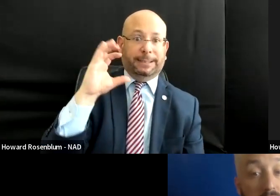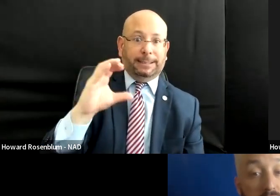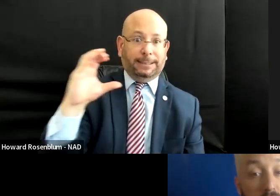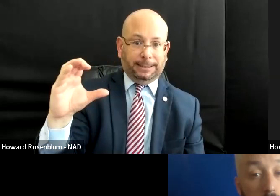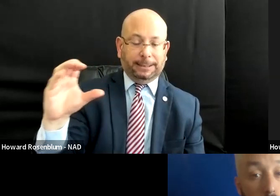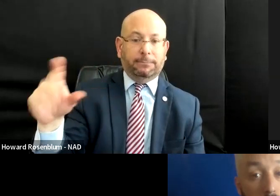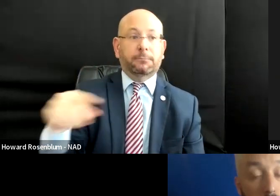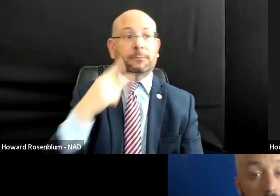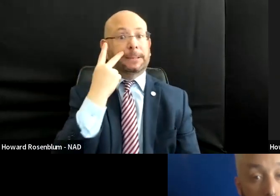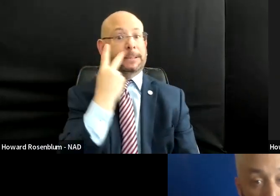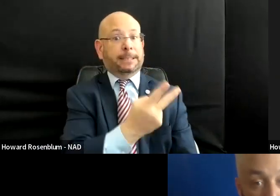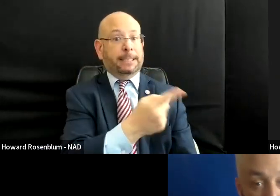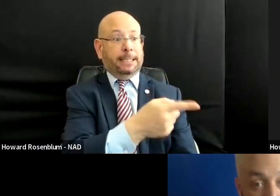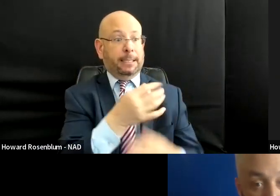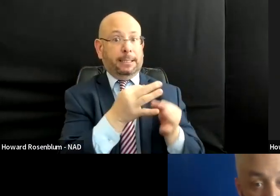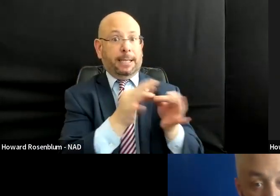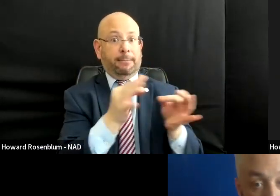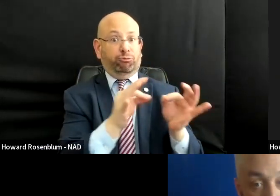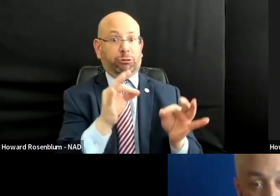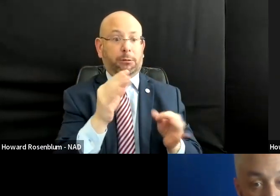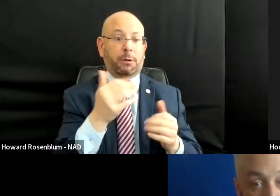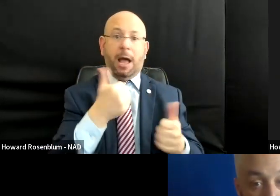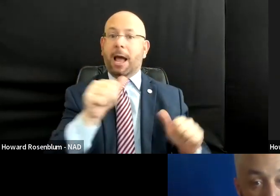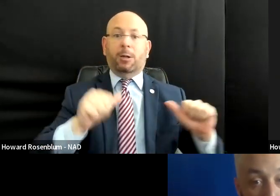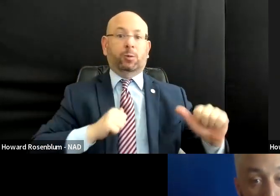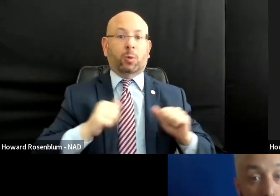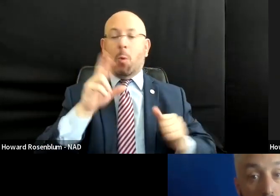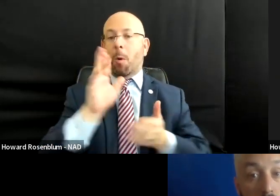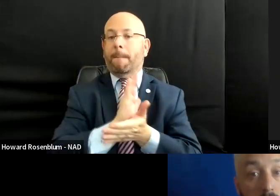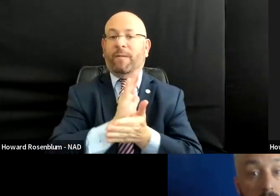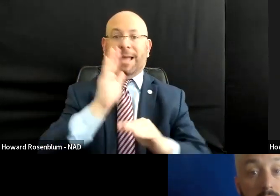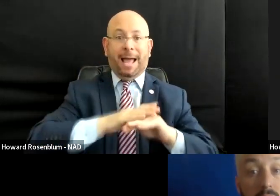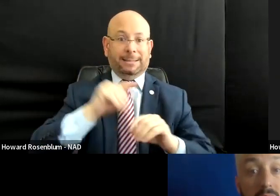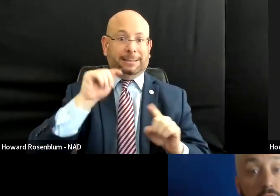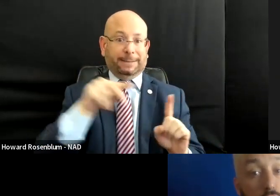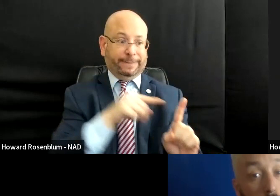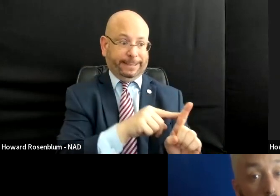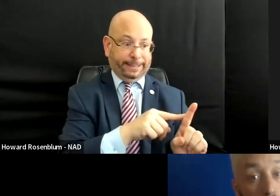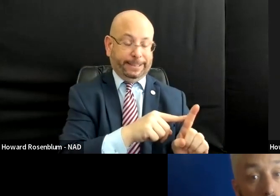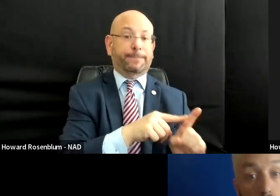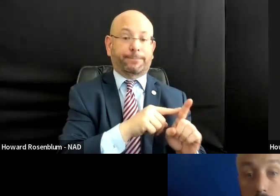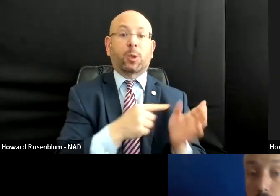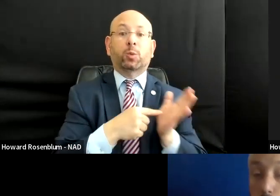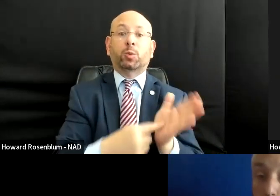Communication and Video Accessibility Act. CVAA requires and gives the